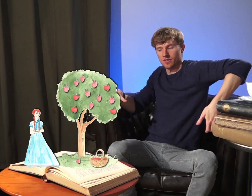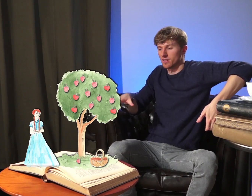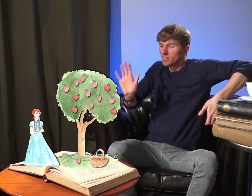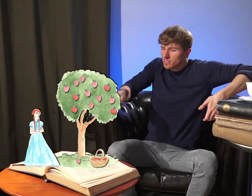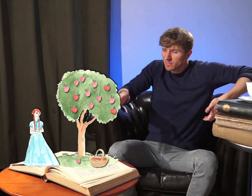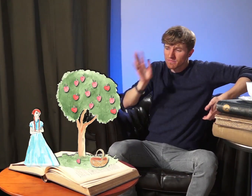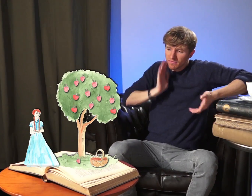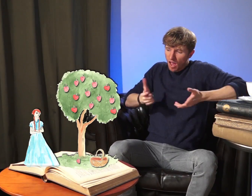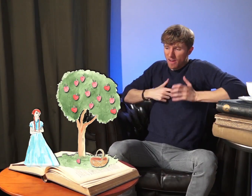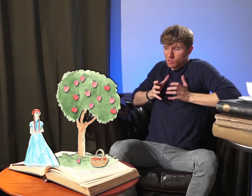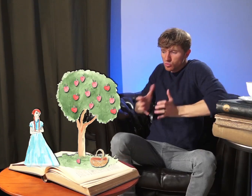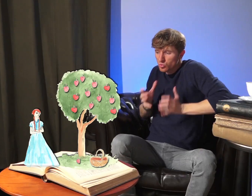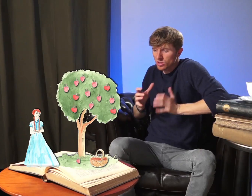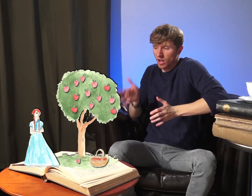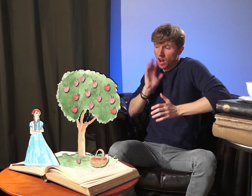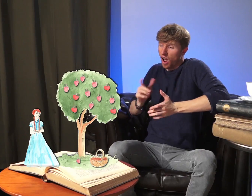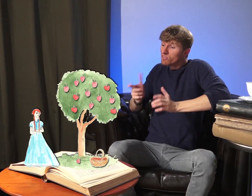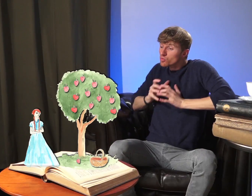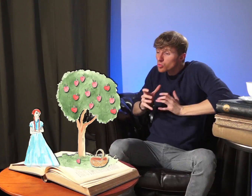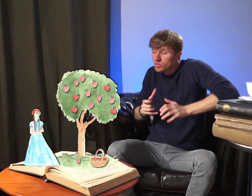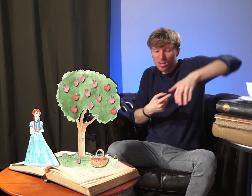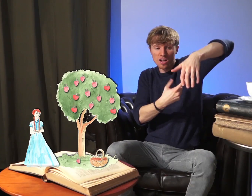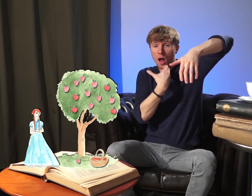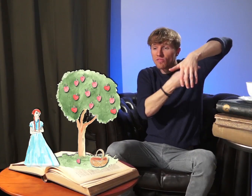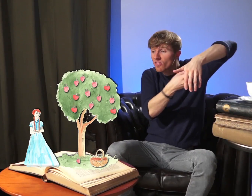"Oh shake me! Shake me!"